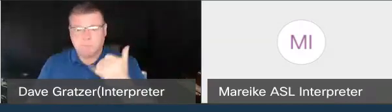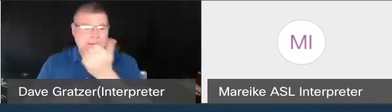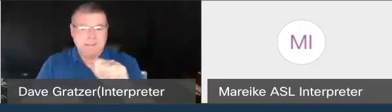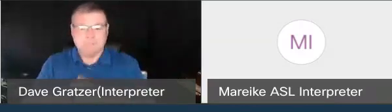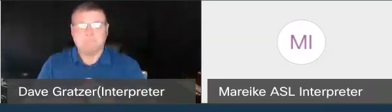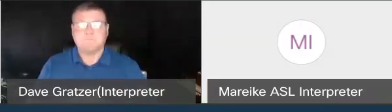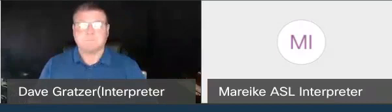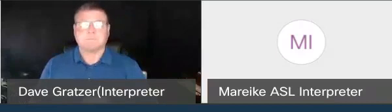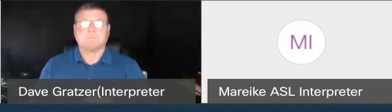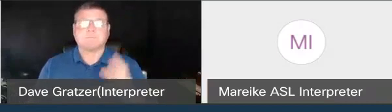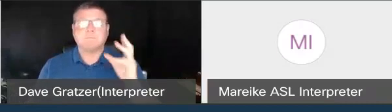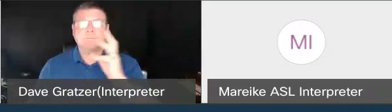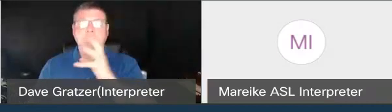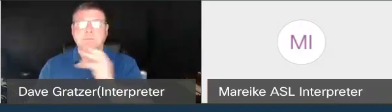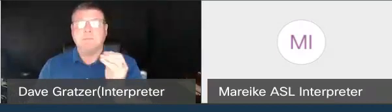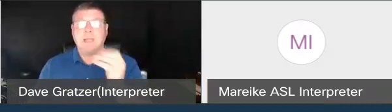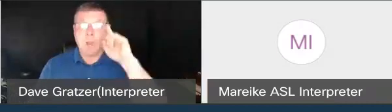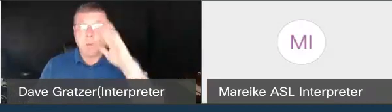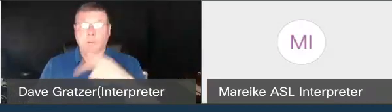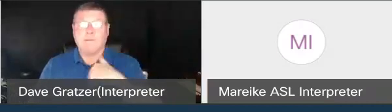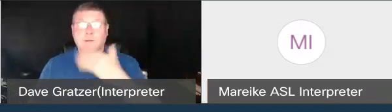And, um, I hope you all have a great afternoon.